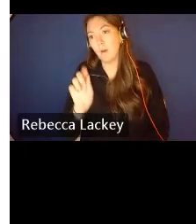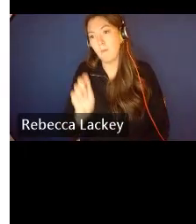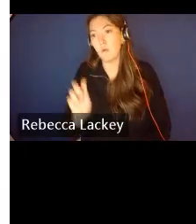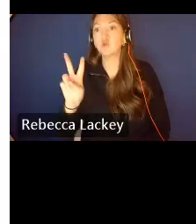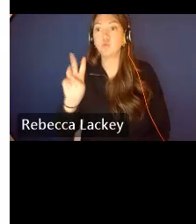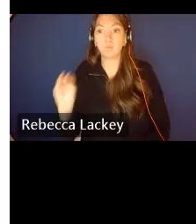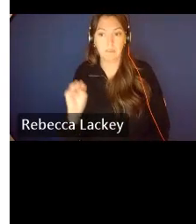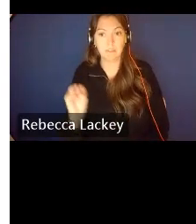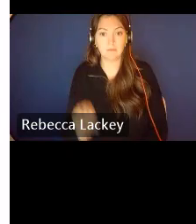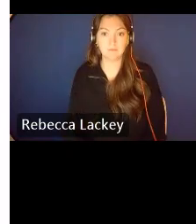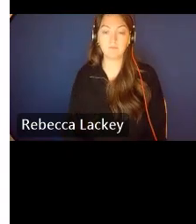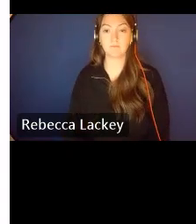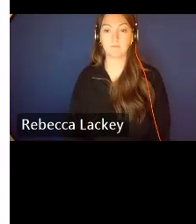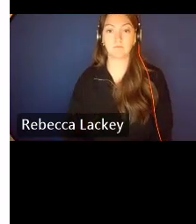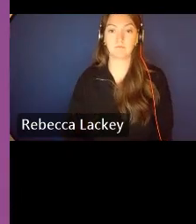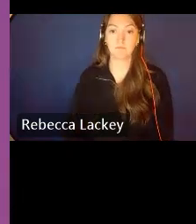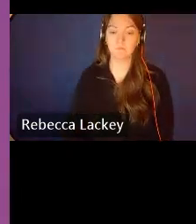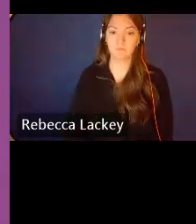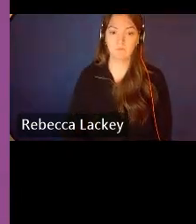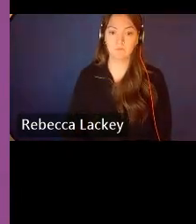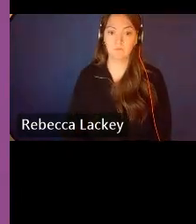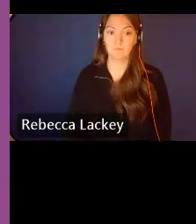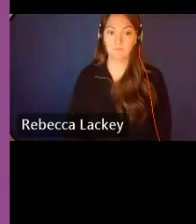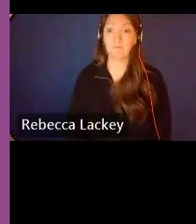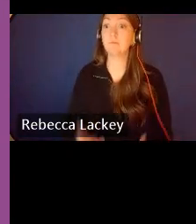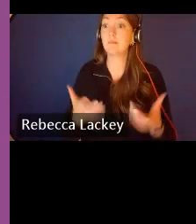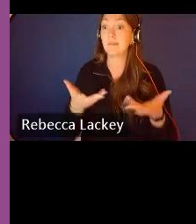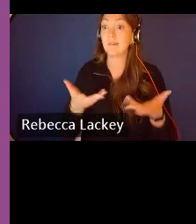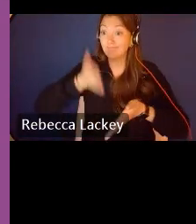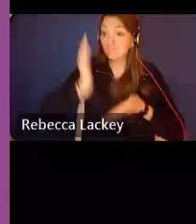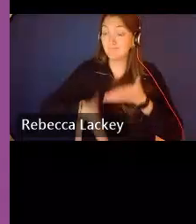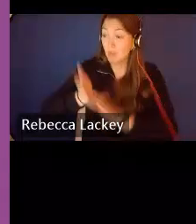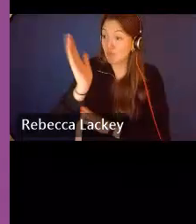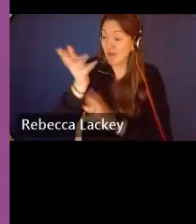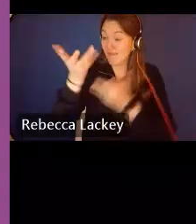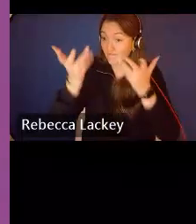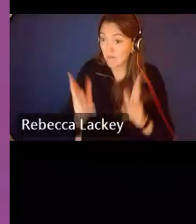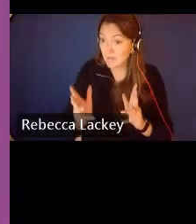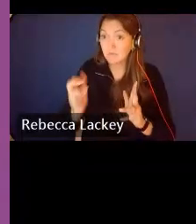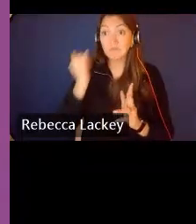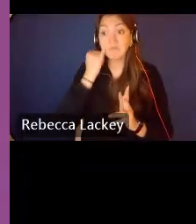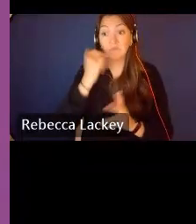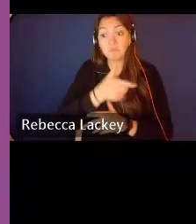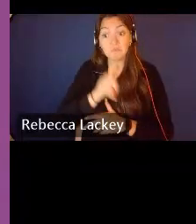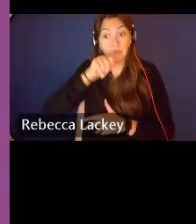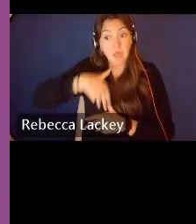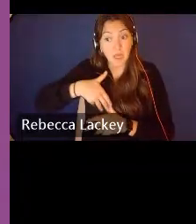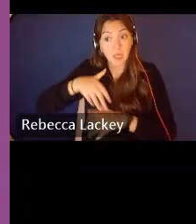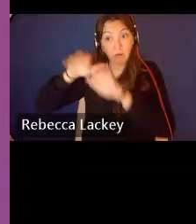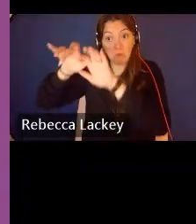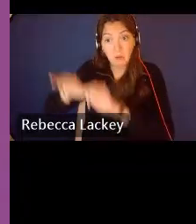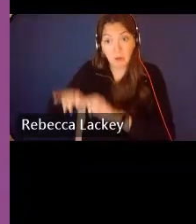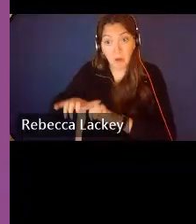million. And that concludes our presentation. If you haven't done so already, please feel free to